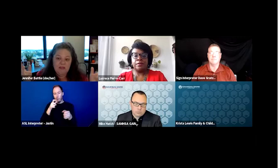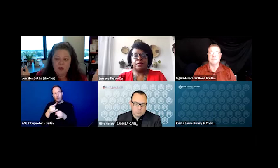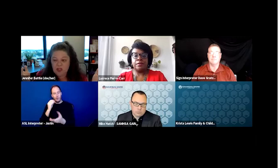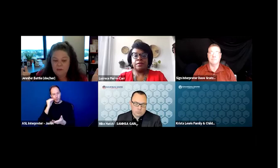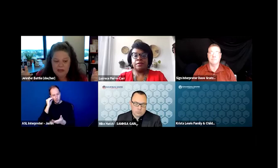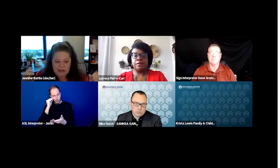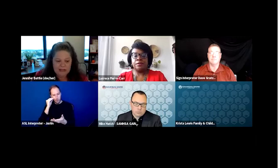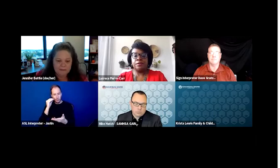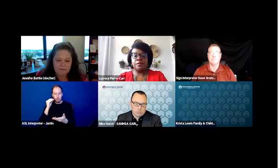in a difficult job like this.